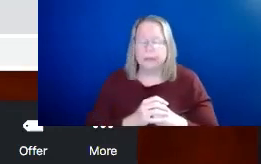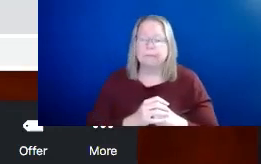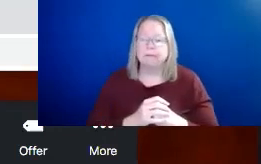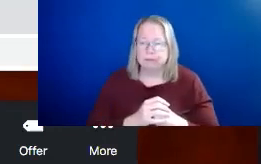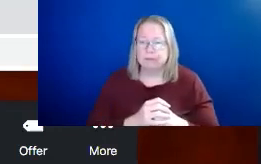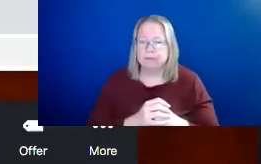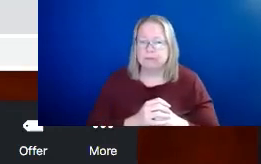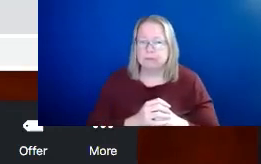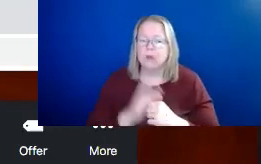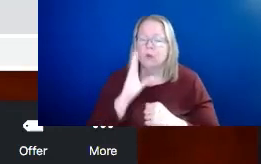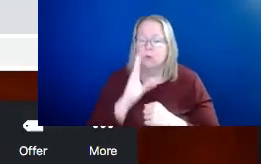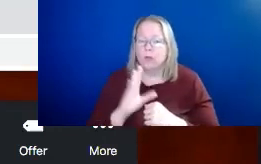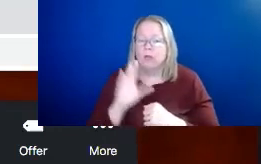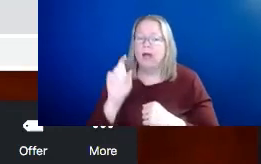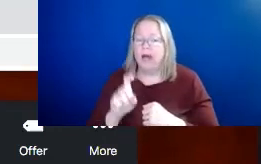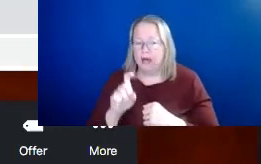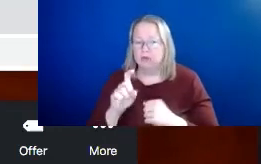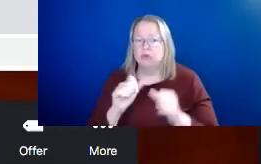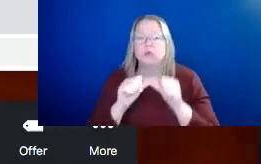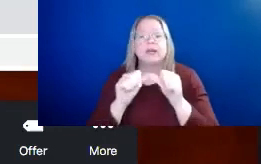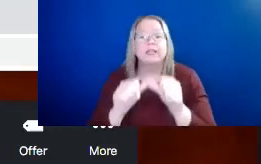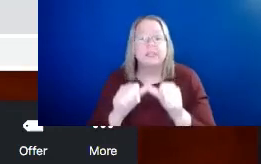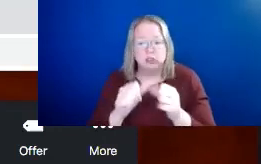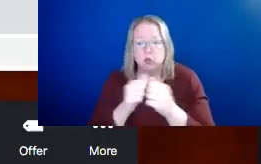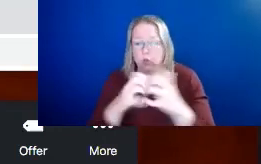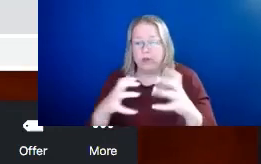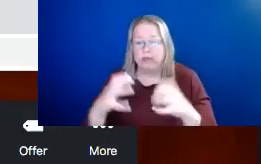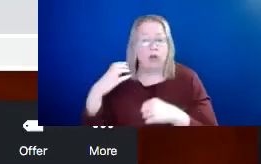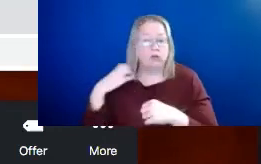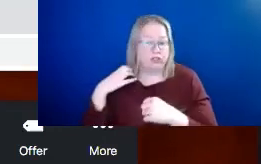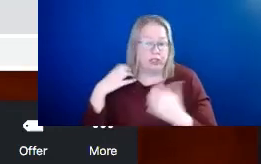You will have to move forward without your 12:47:53 chair . We will